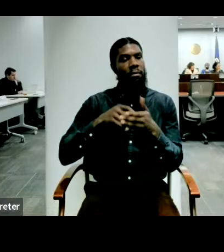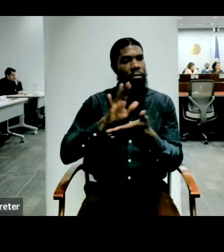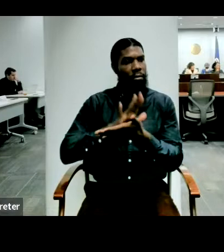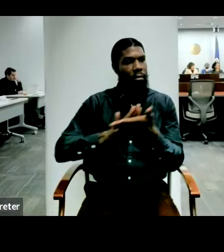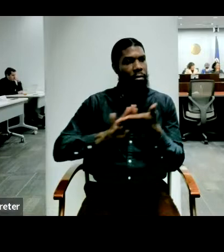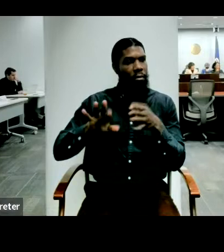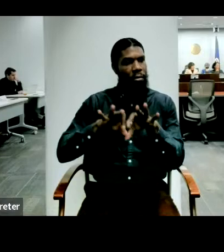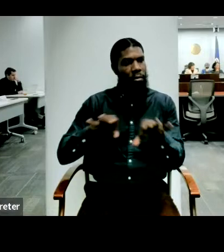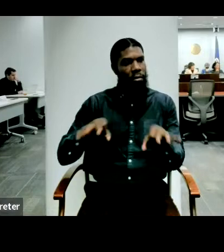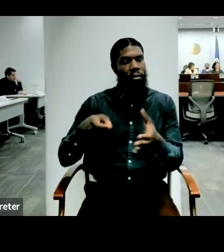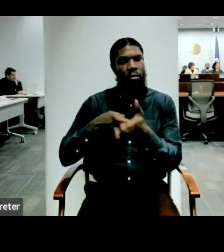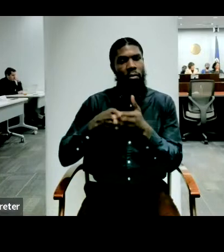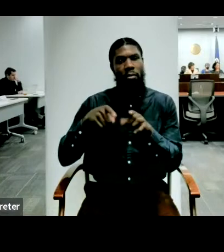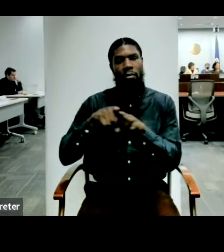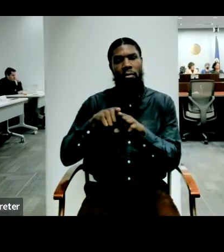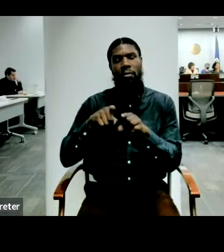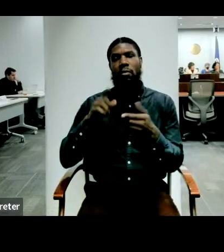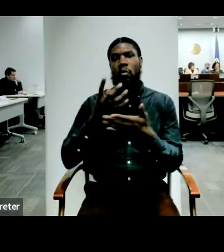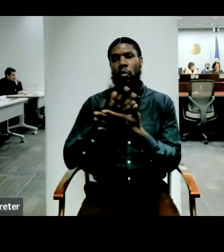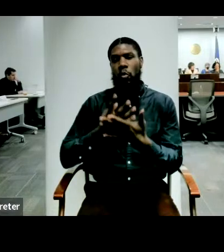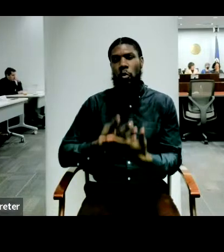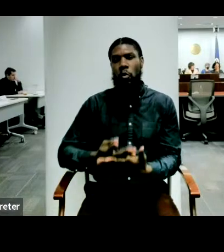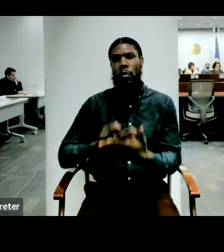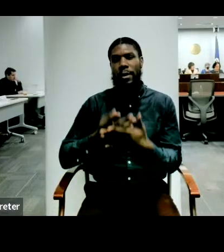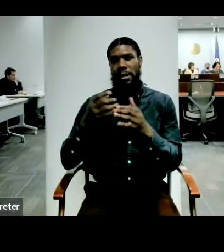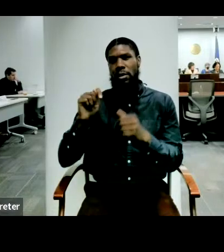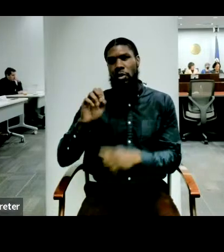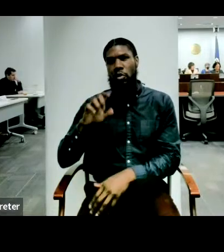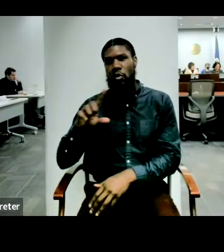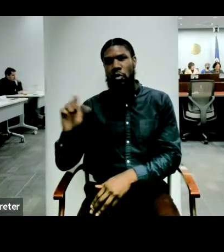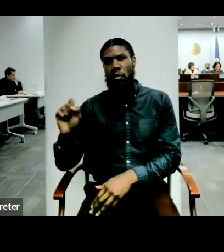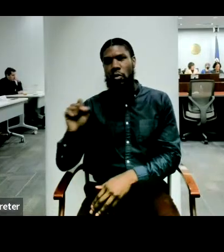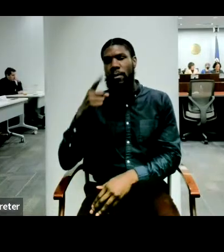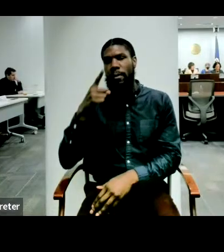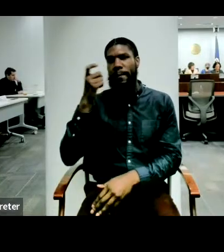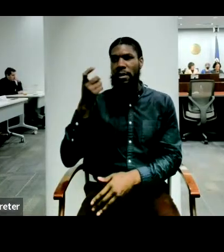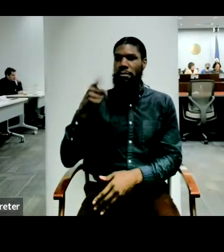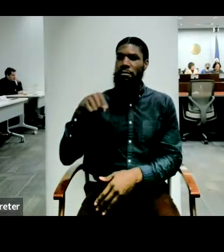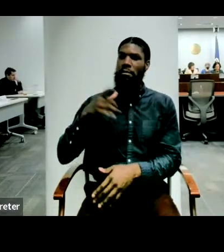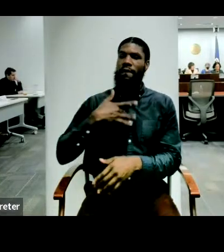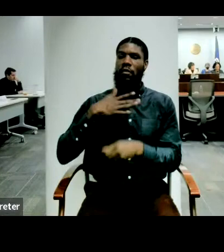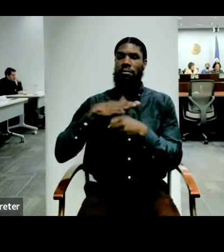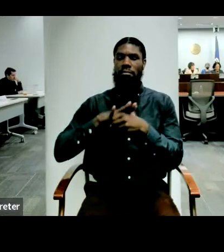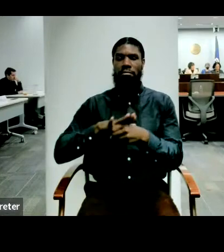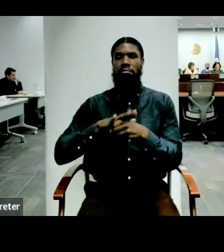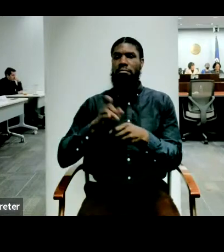as a screening decries in the wake of not being able to or feeling pressure not to have testing,